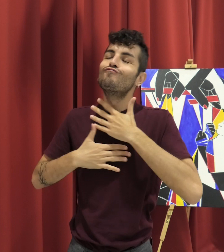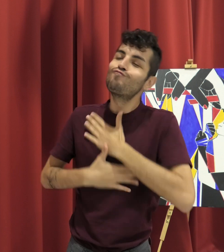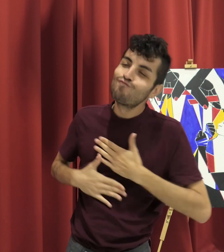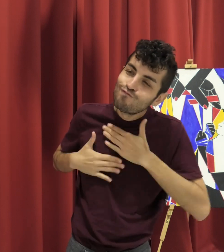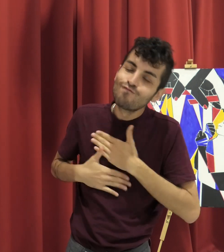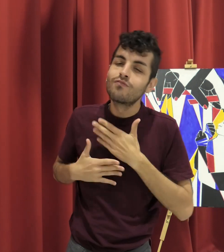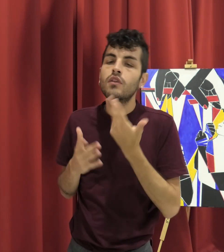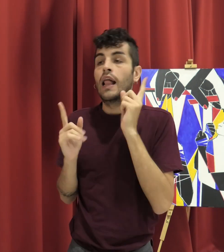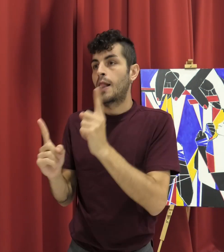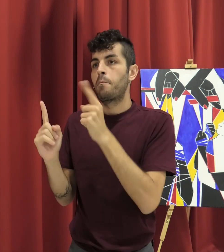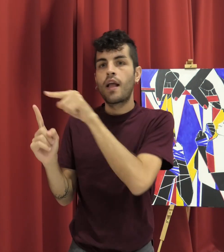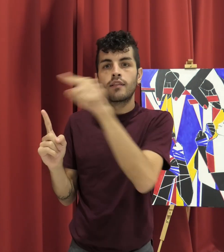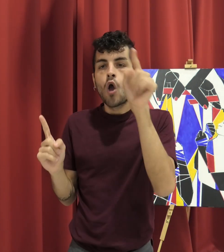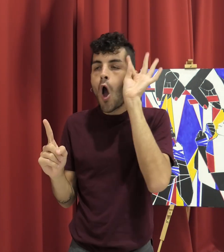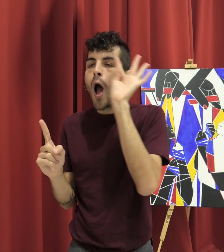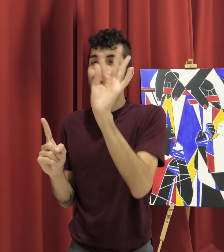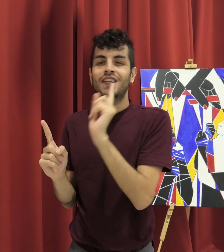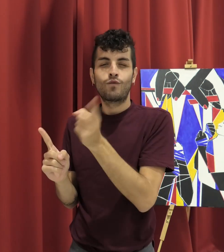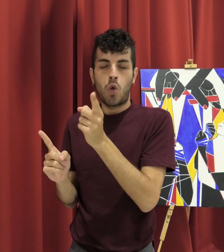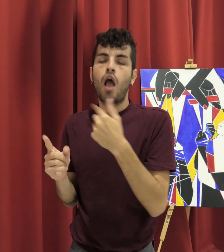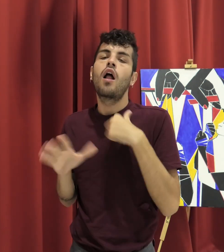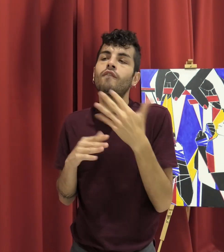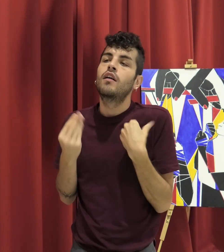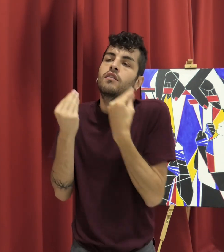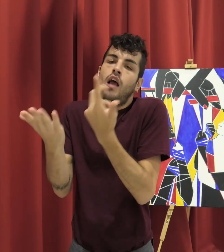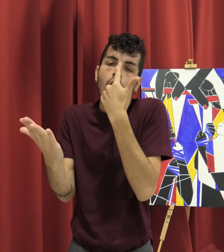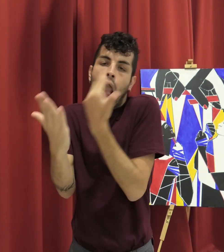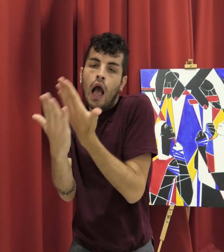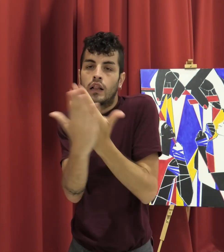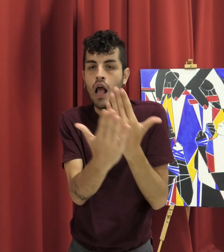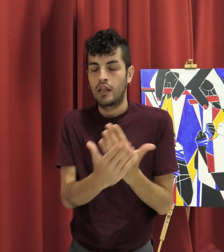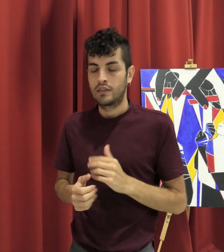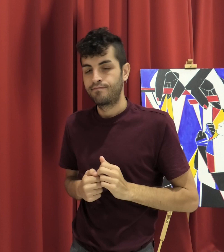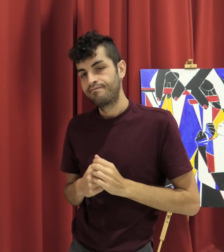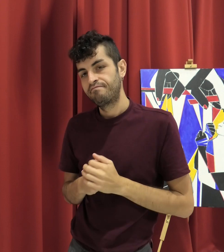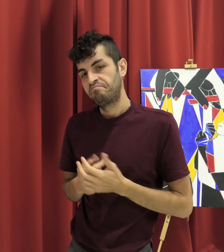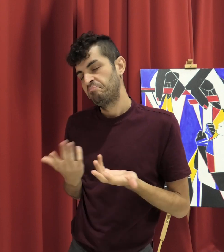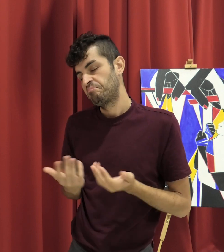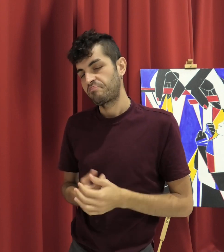or recreational and depending on the objective I adapt the performance.